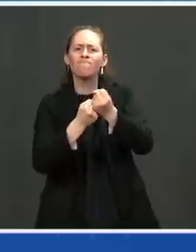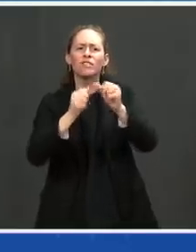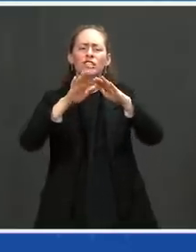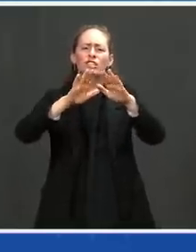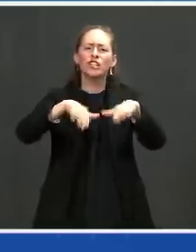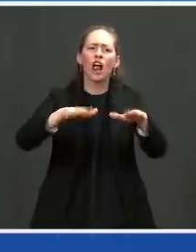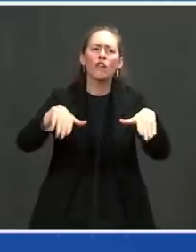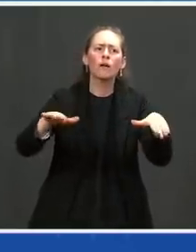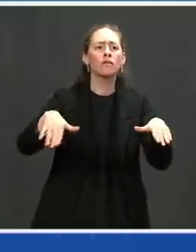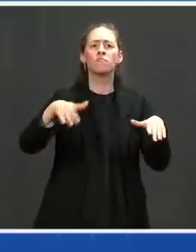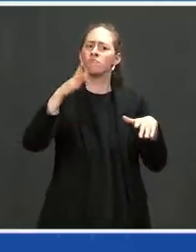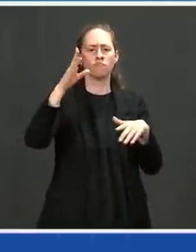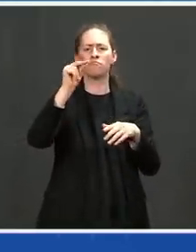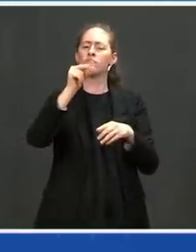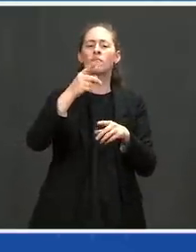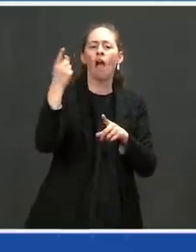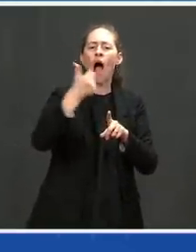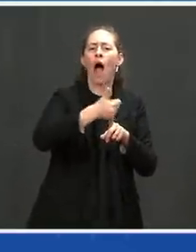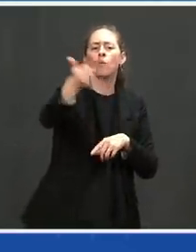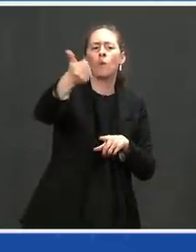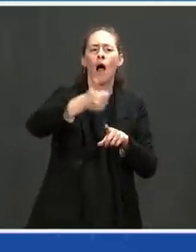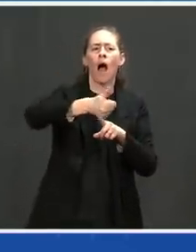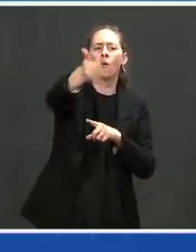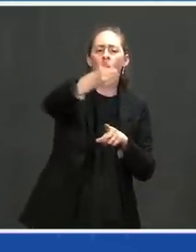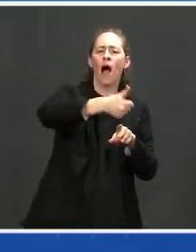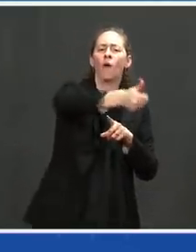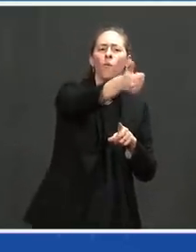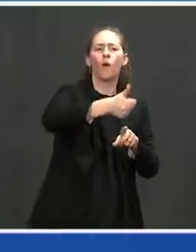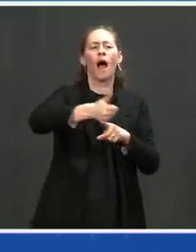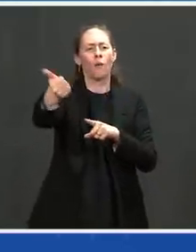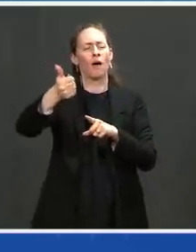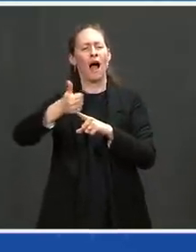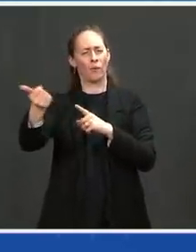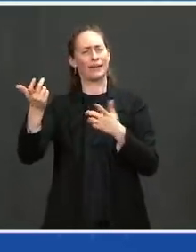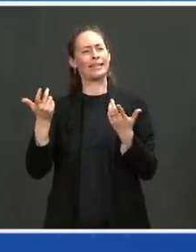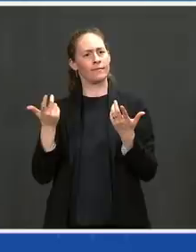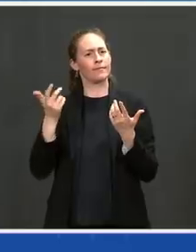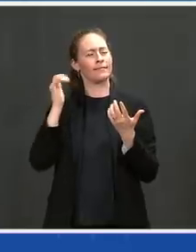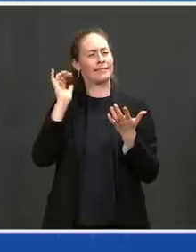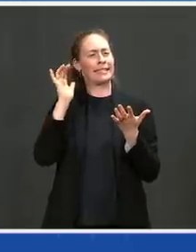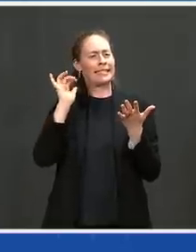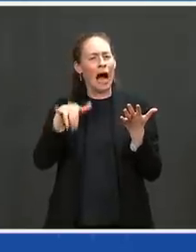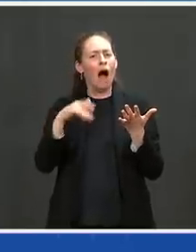and not supposed to be more than a few days -- a little while. But he dismantled all of that.